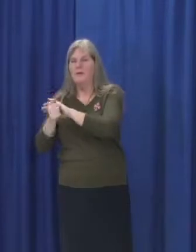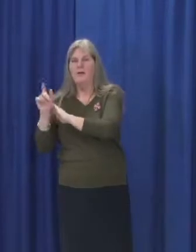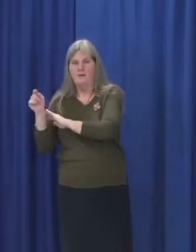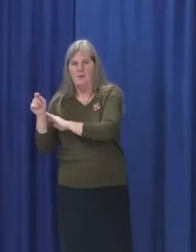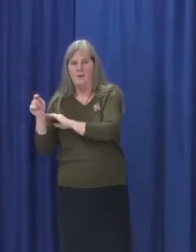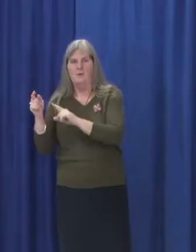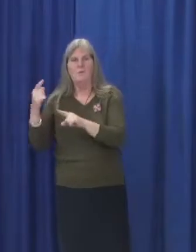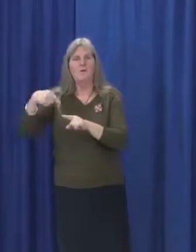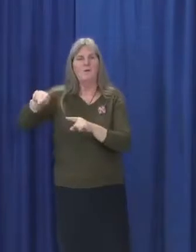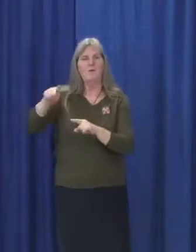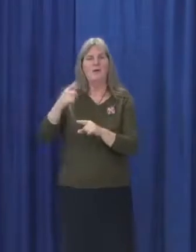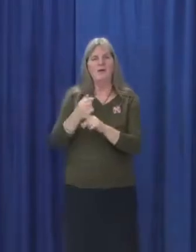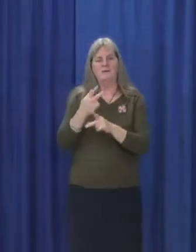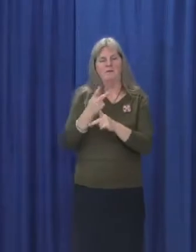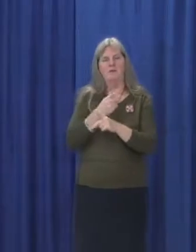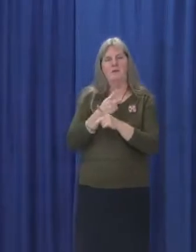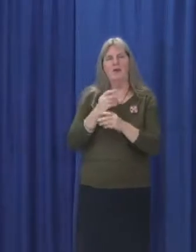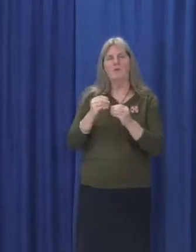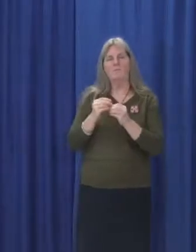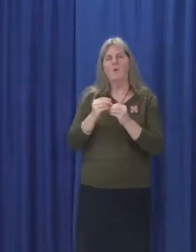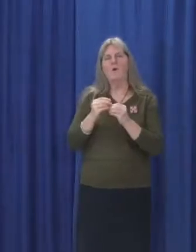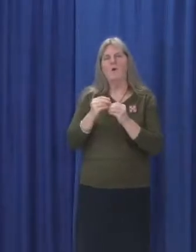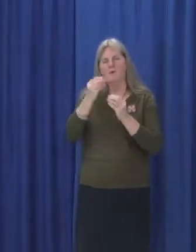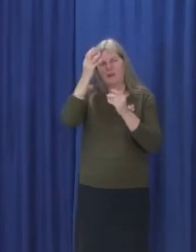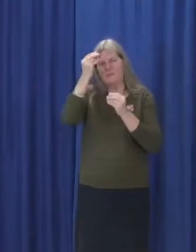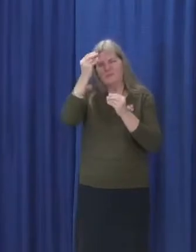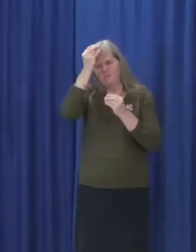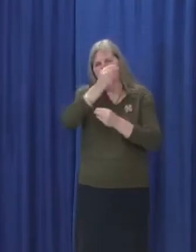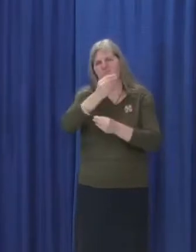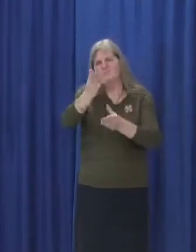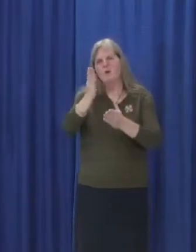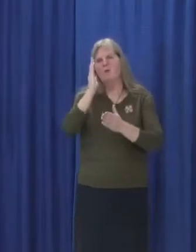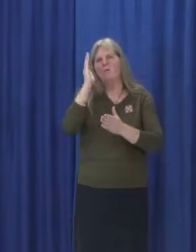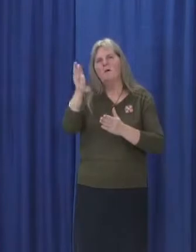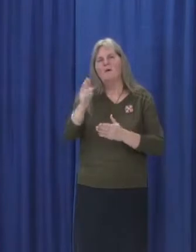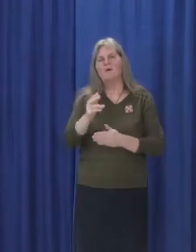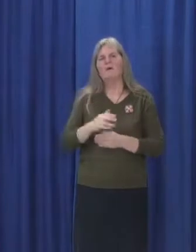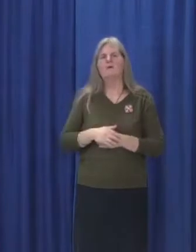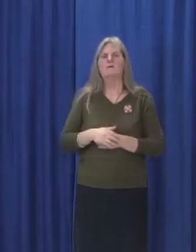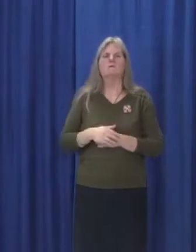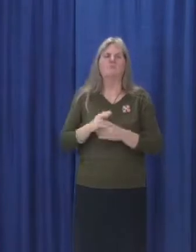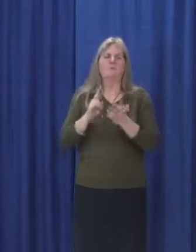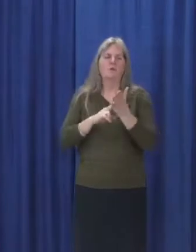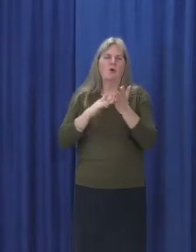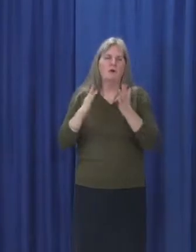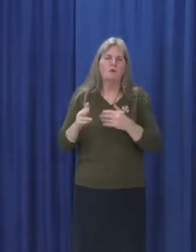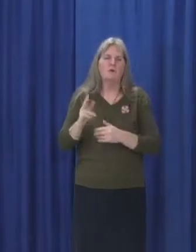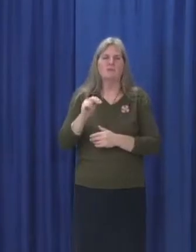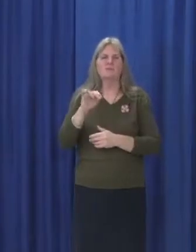It depends on what part so more details will be coming out as far as NGOs contractors